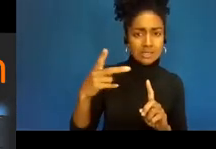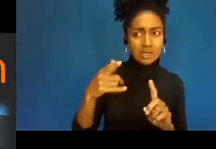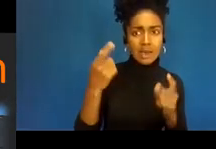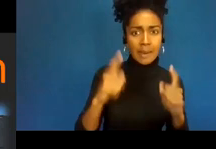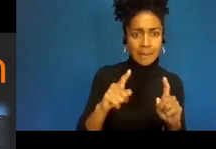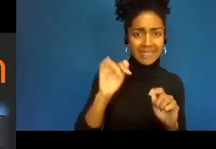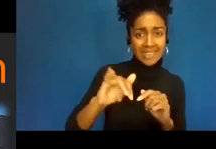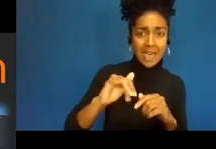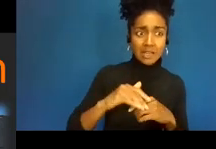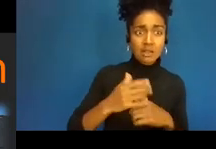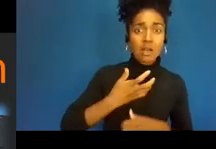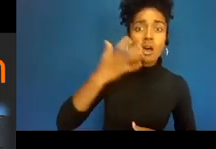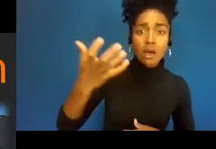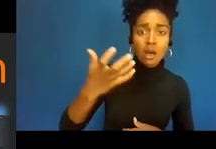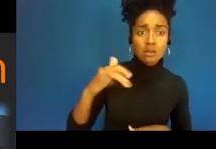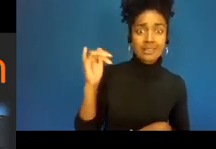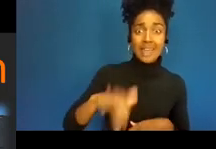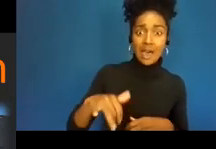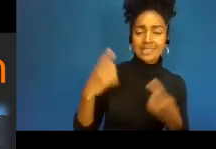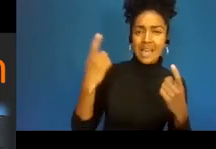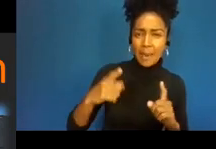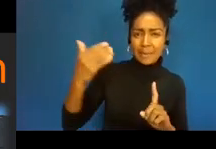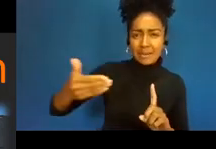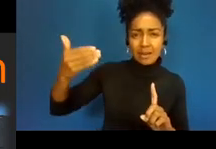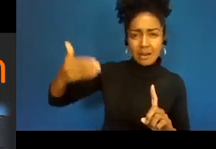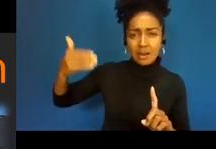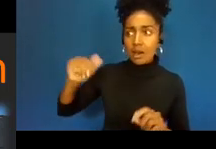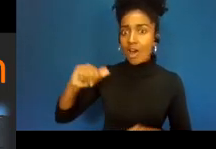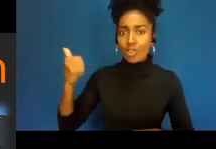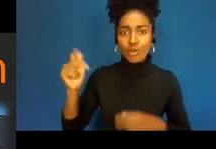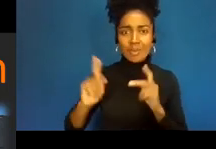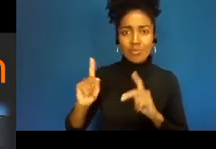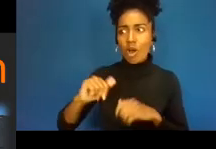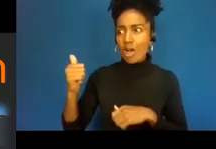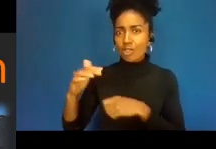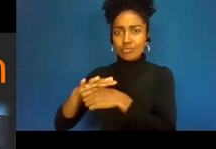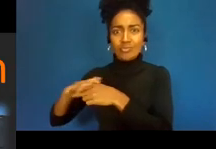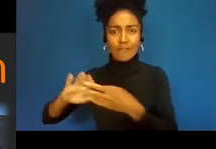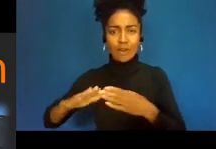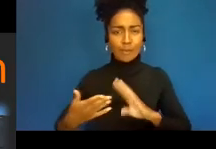that cry that has occurred from other voices, other spaces in the community.